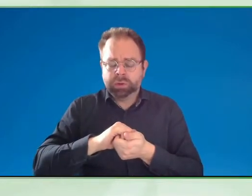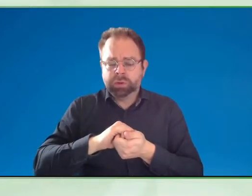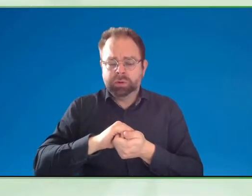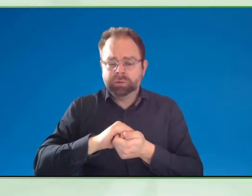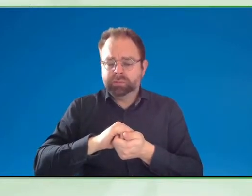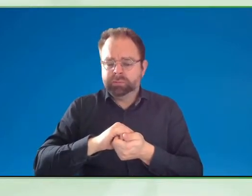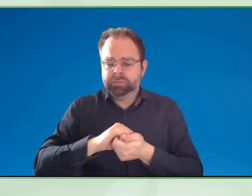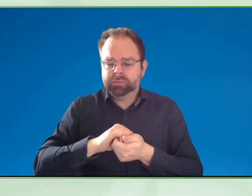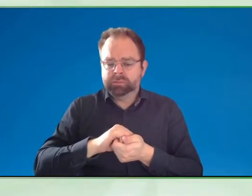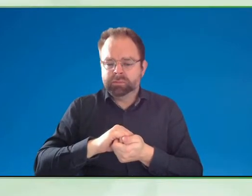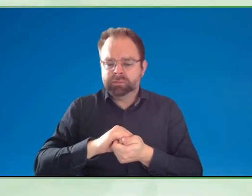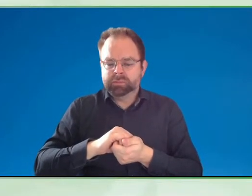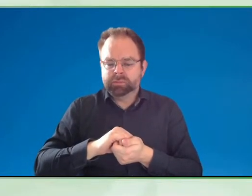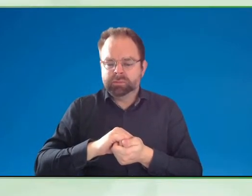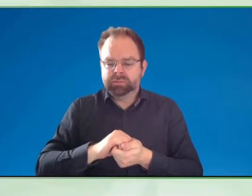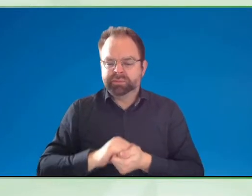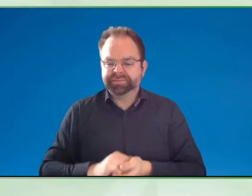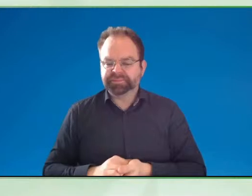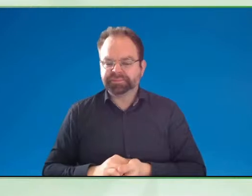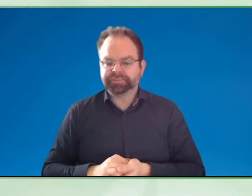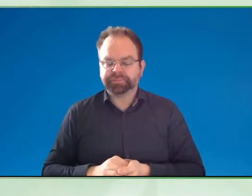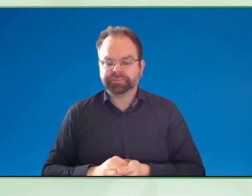We can say both.